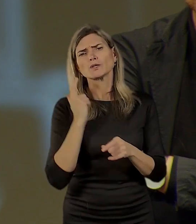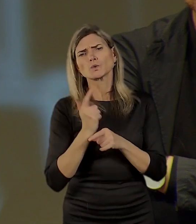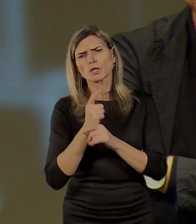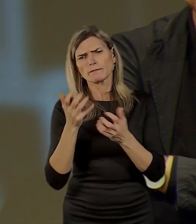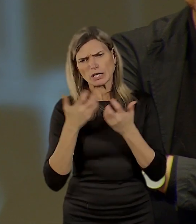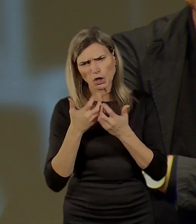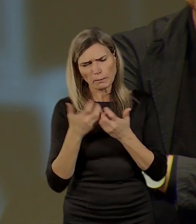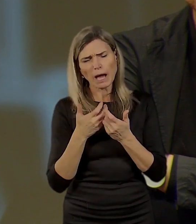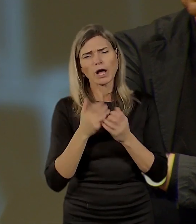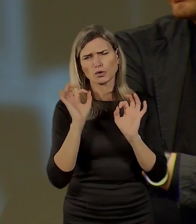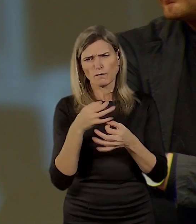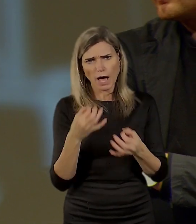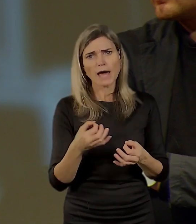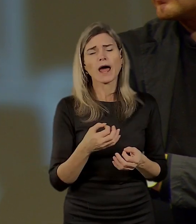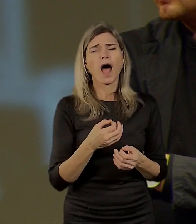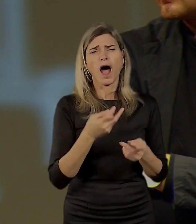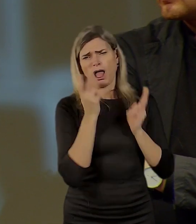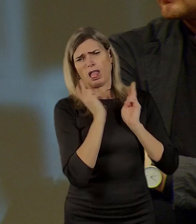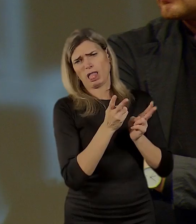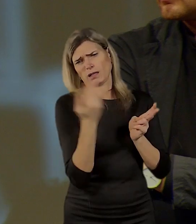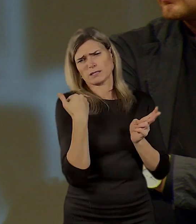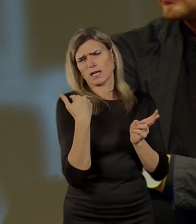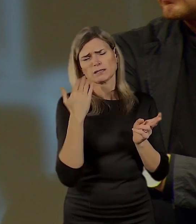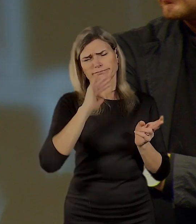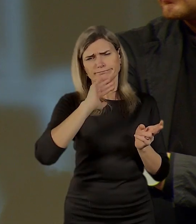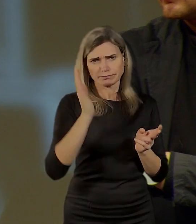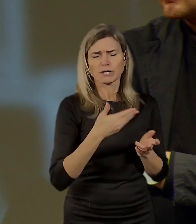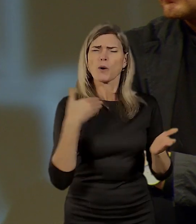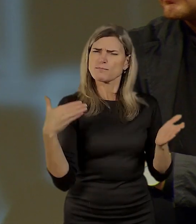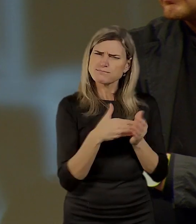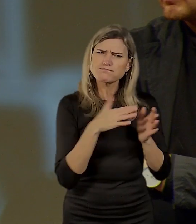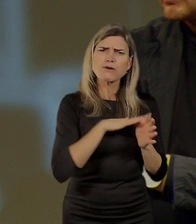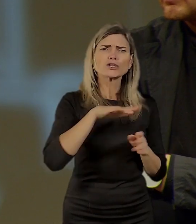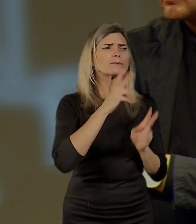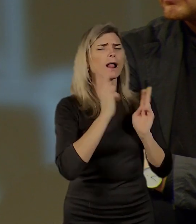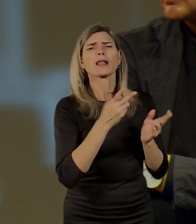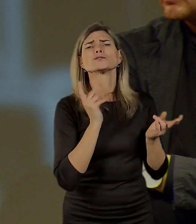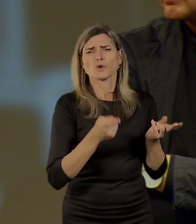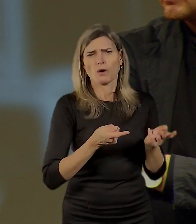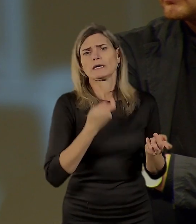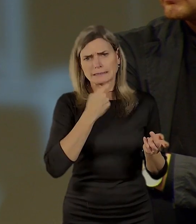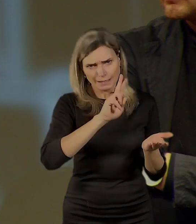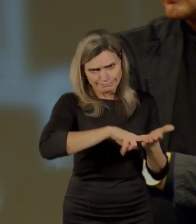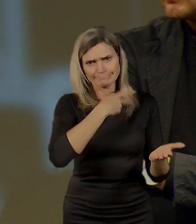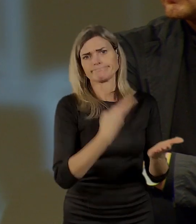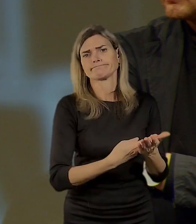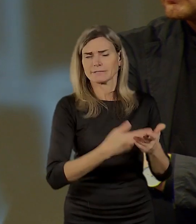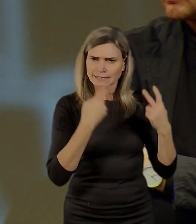Of course, it is a benefit for Prague 12. We are happy that this public space is being created there.